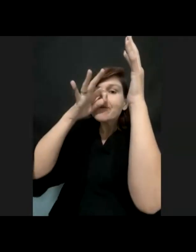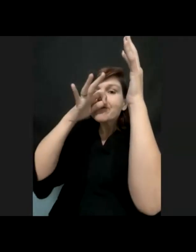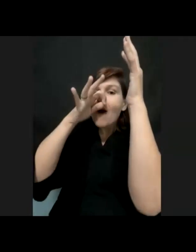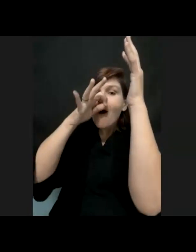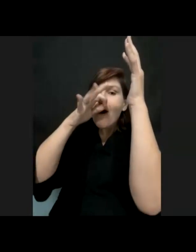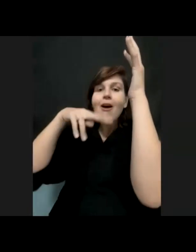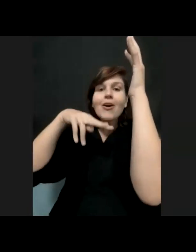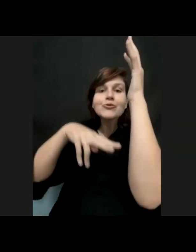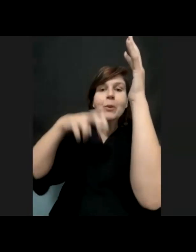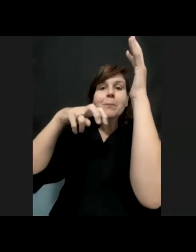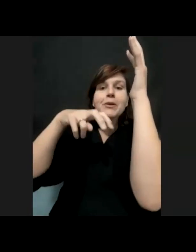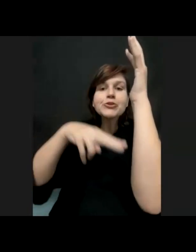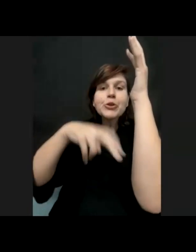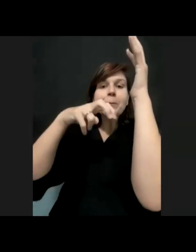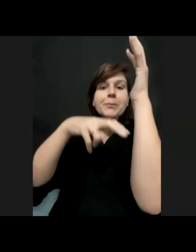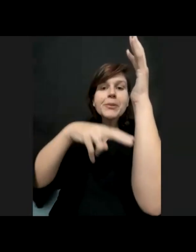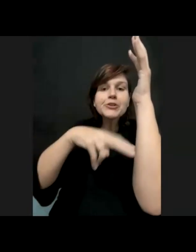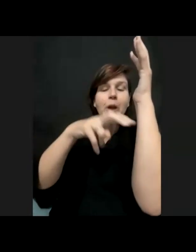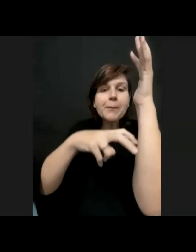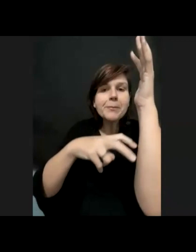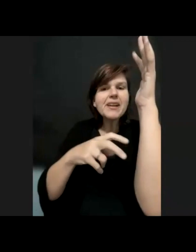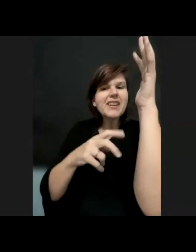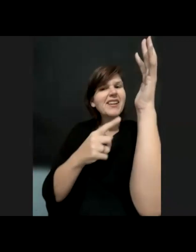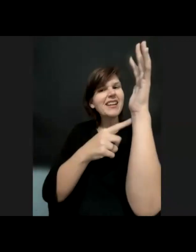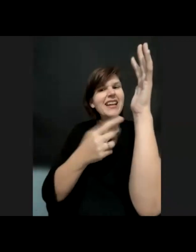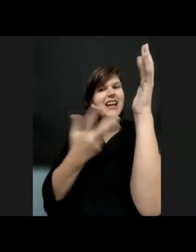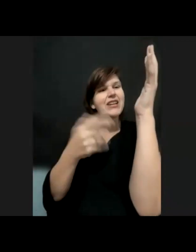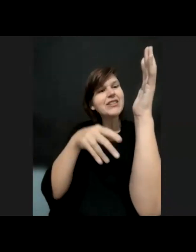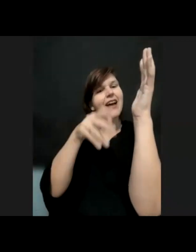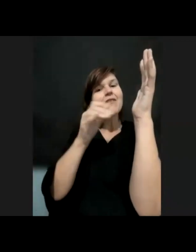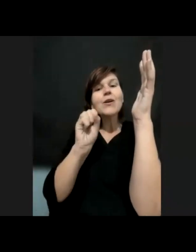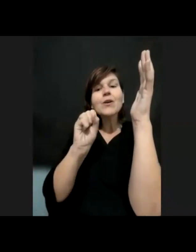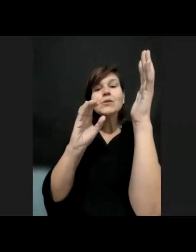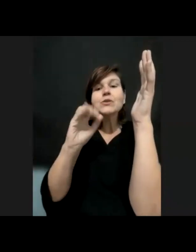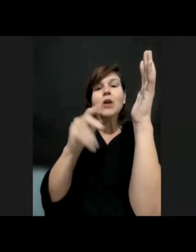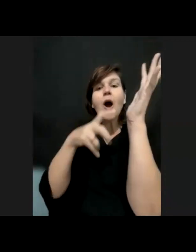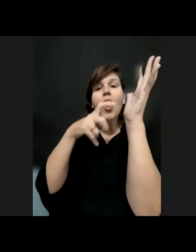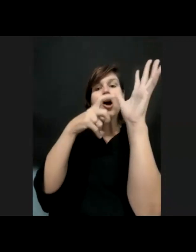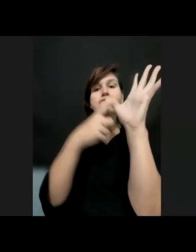He was trying to reach some socks that were stuck in the tree!